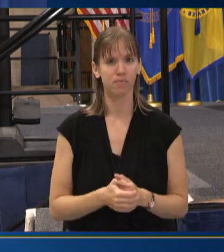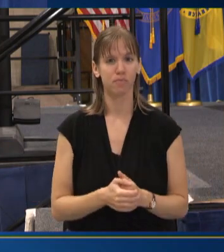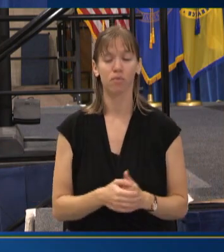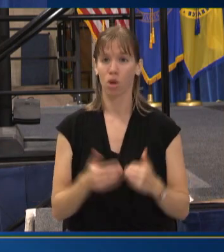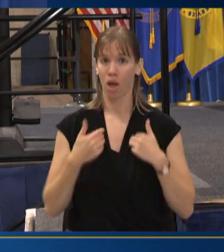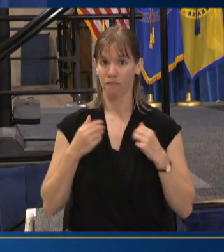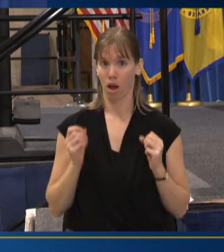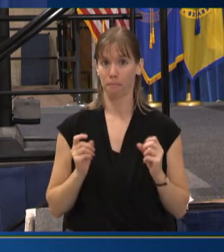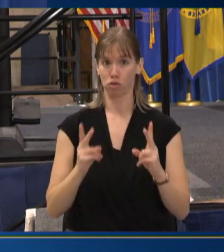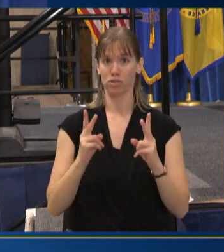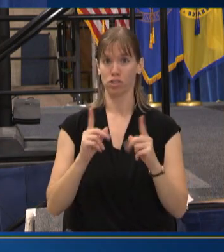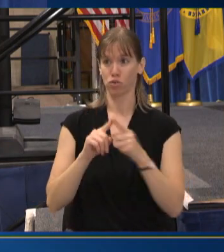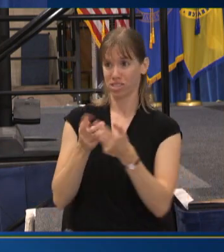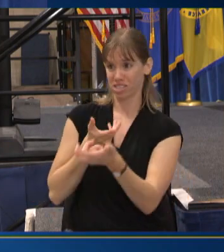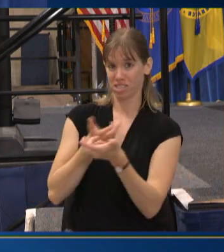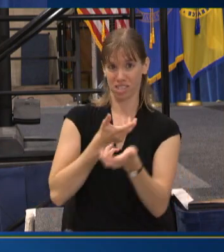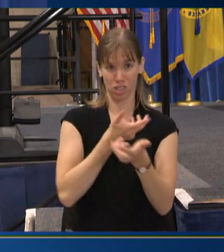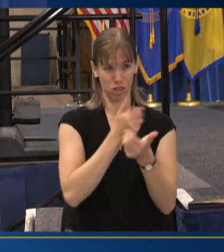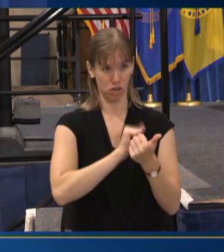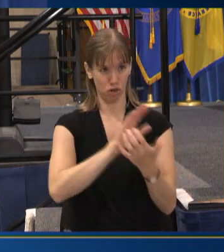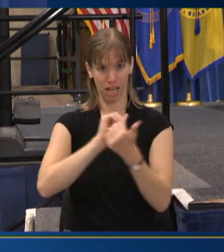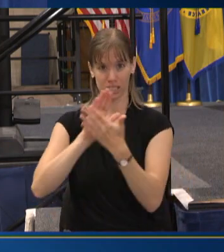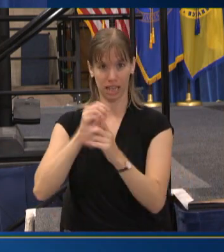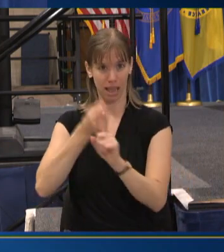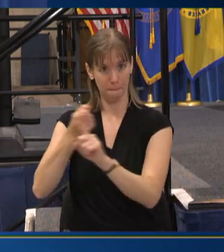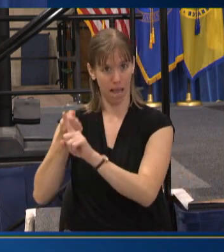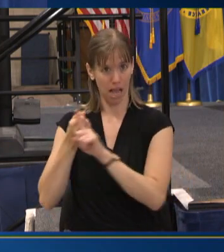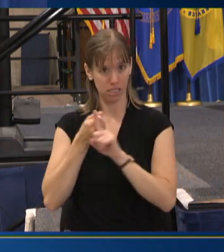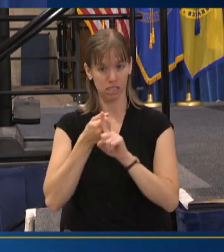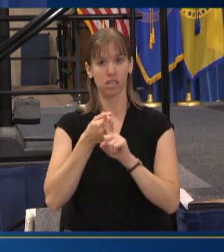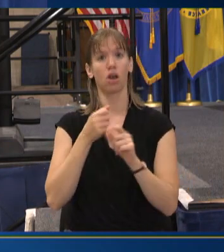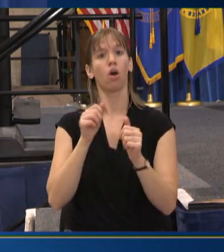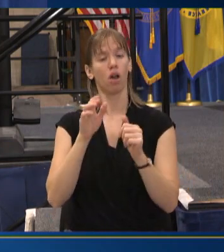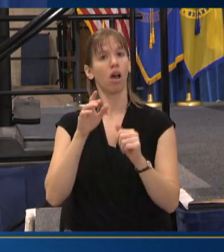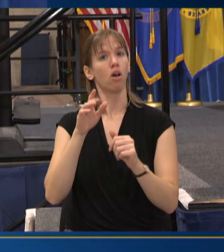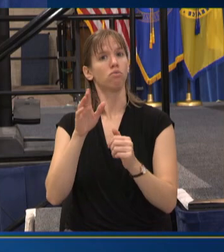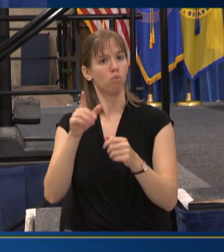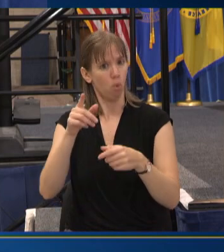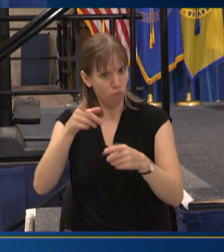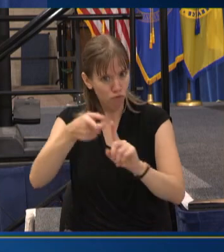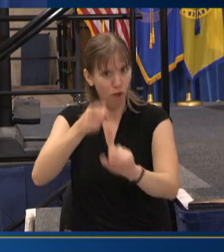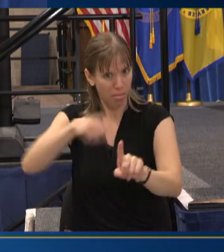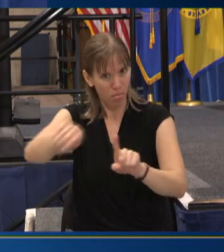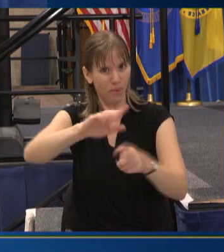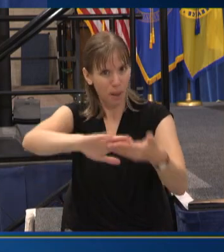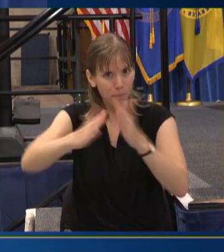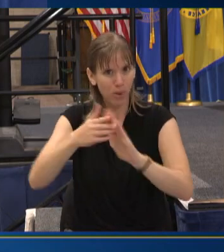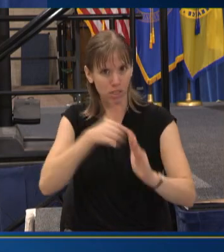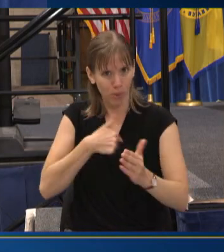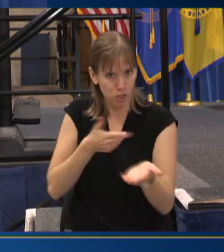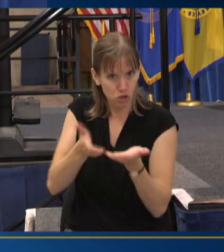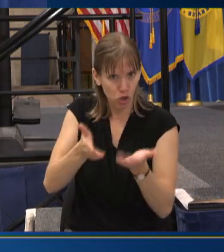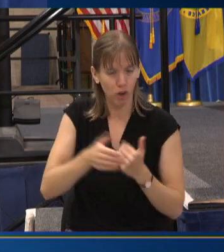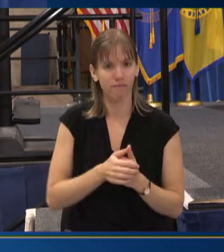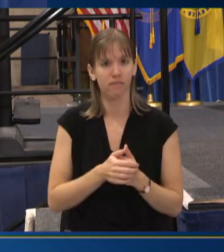address the impacts of climate change on the communities that we all serve. This summit serves as a space to discuss